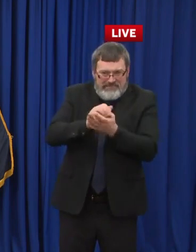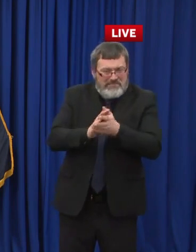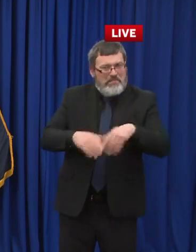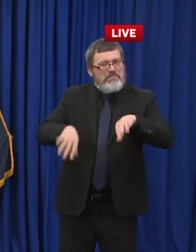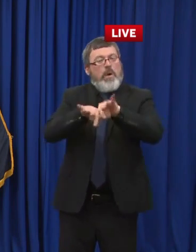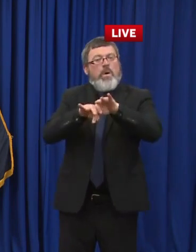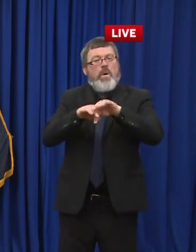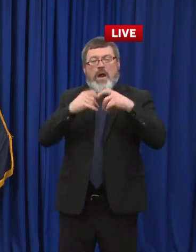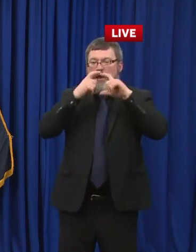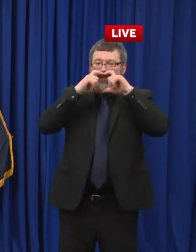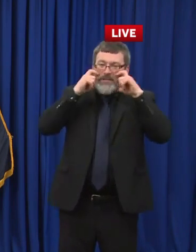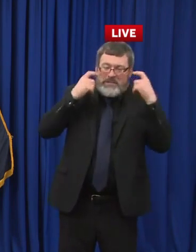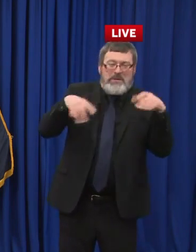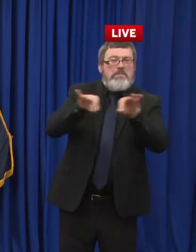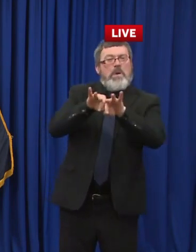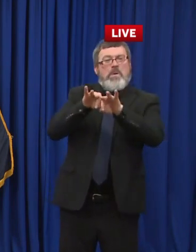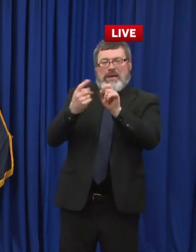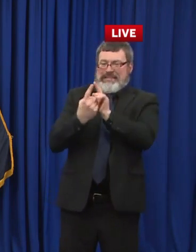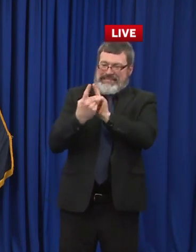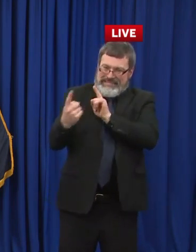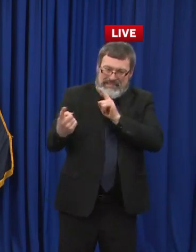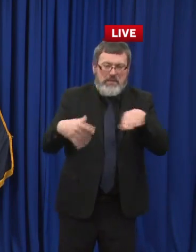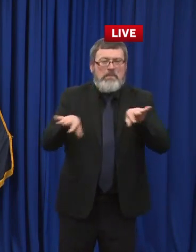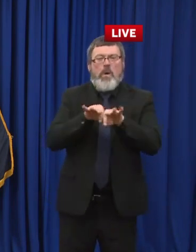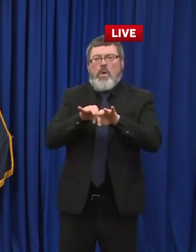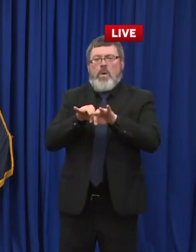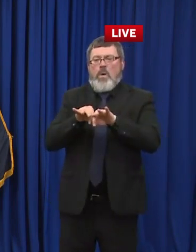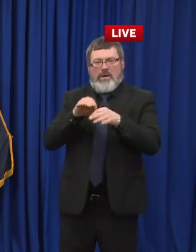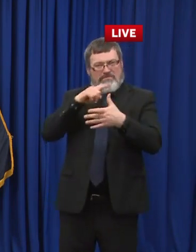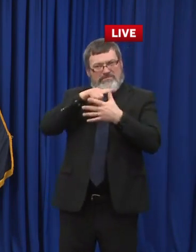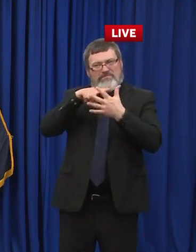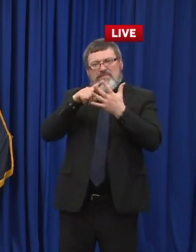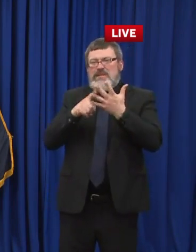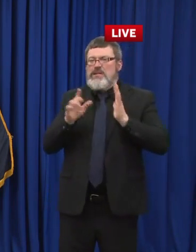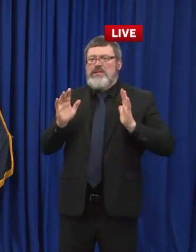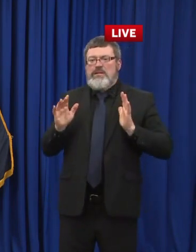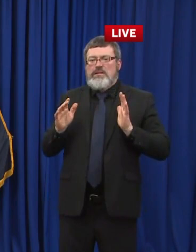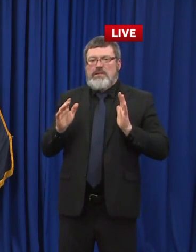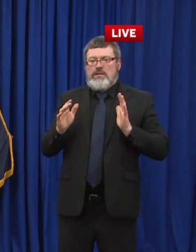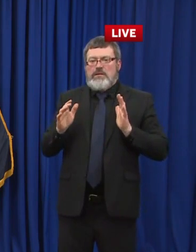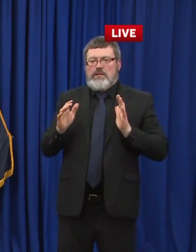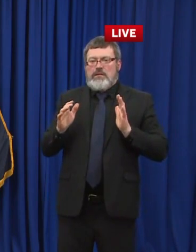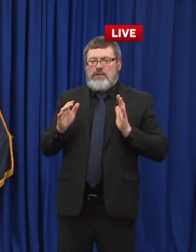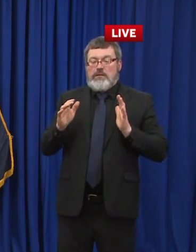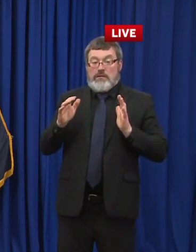IT GOES WITHOUT SAYING TO WASH HER HANDS, MAINTAIN SOCIAL DISTANCING, WEAR OUR MASK.